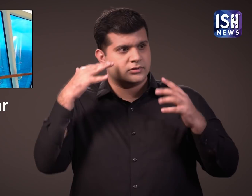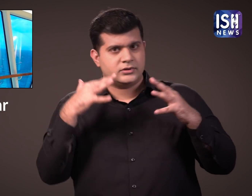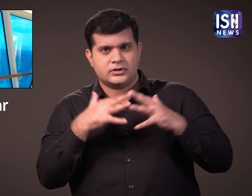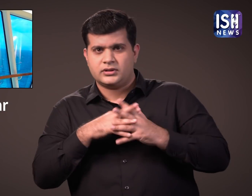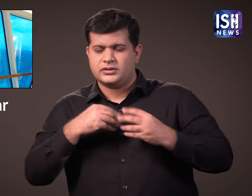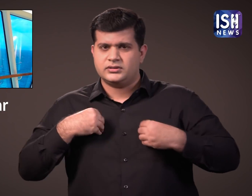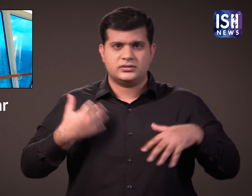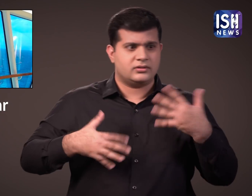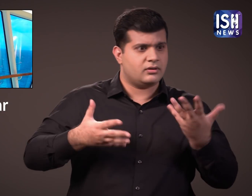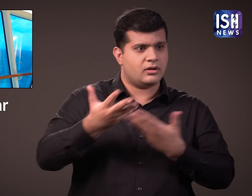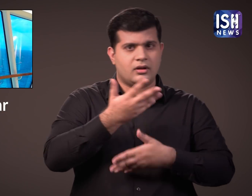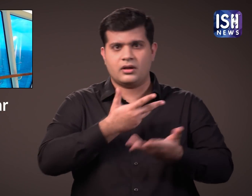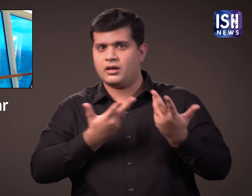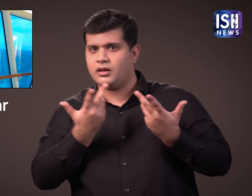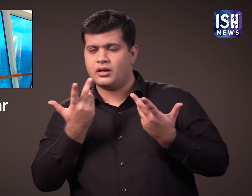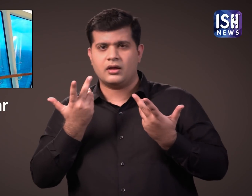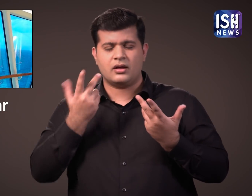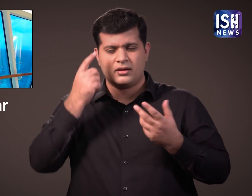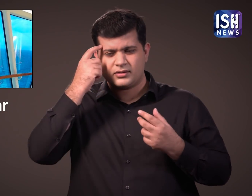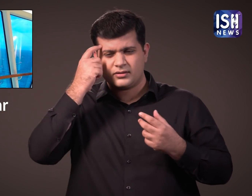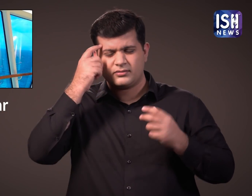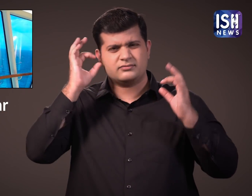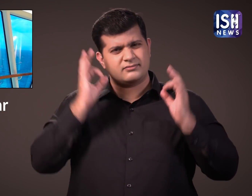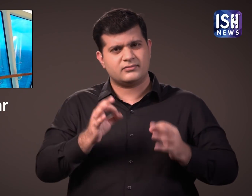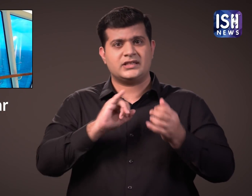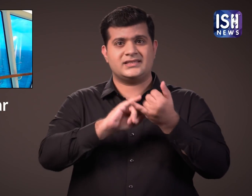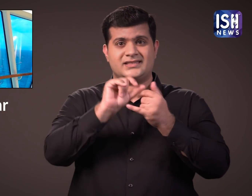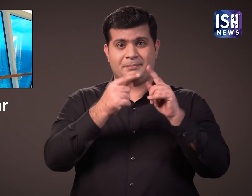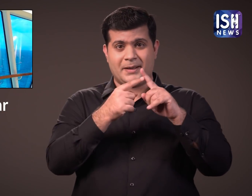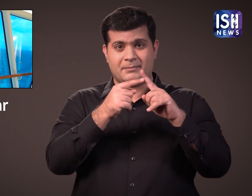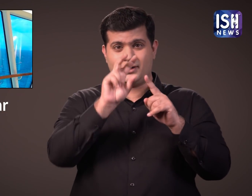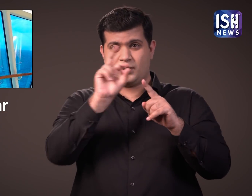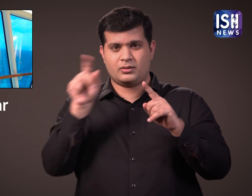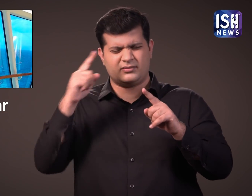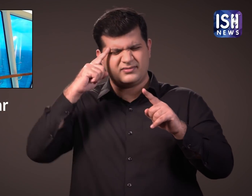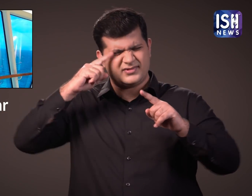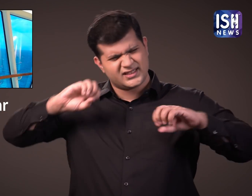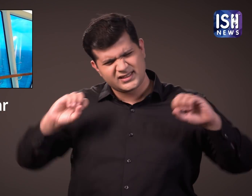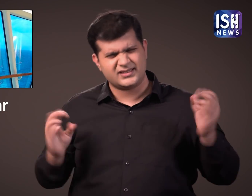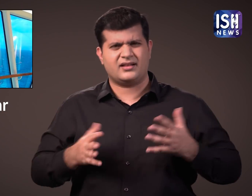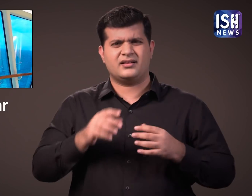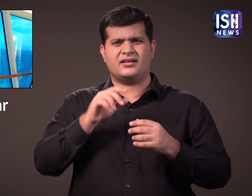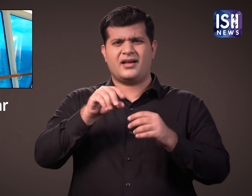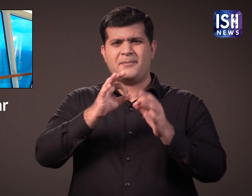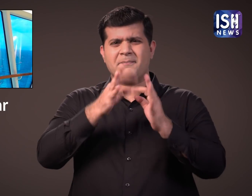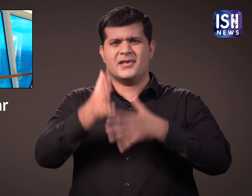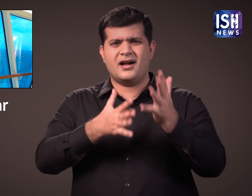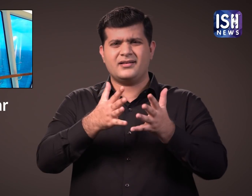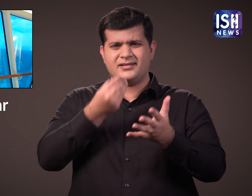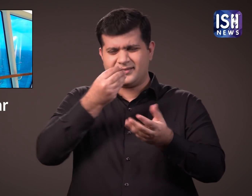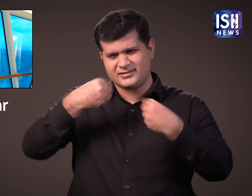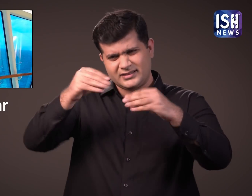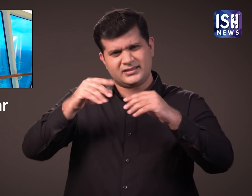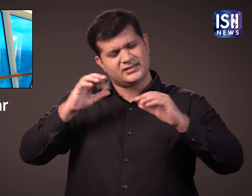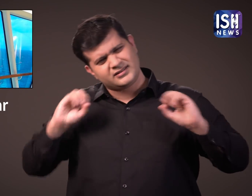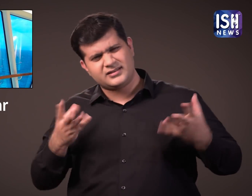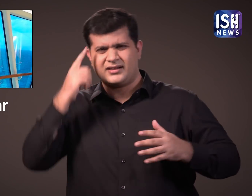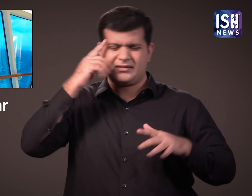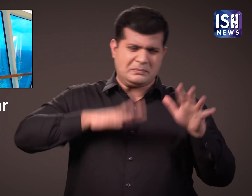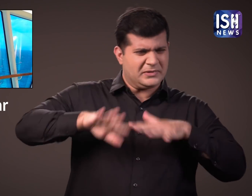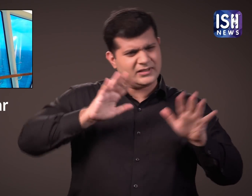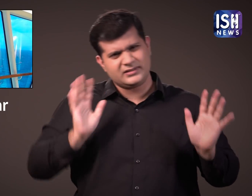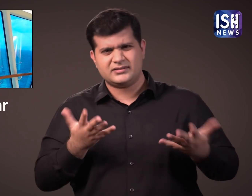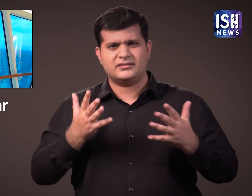He was very worried and in September 2020, decided to put up a biryani stall to survive in this lockdown.